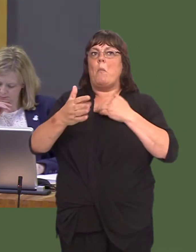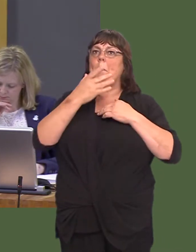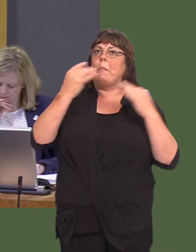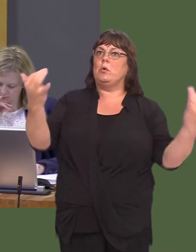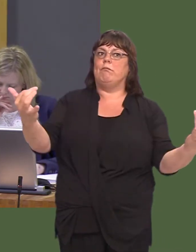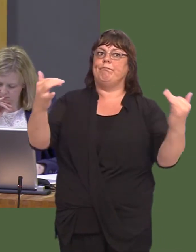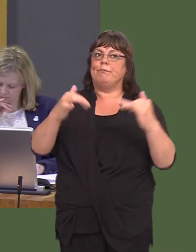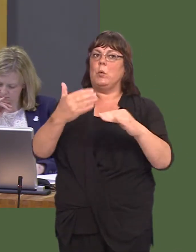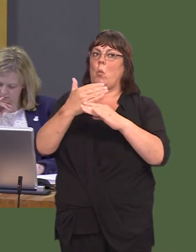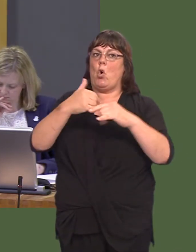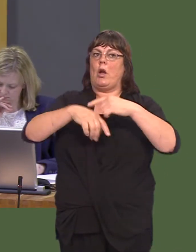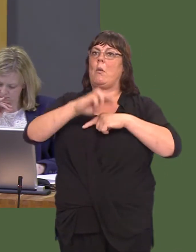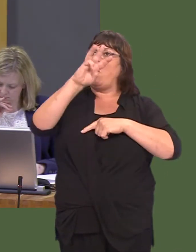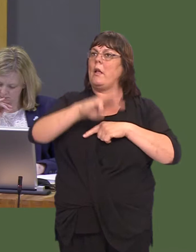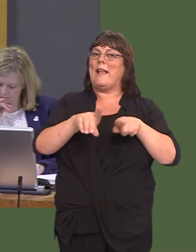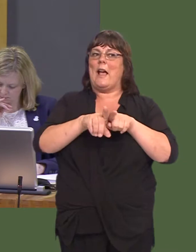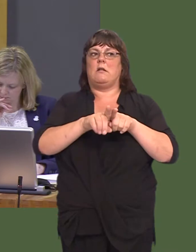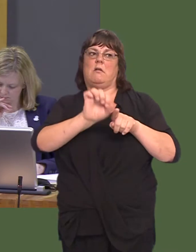also to allow current industries to expand?